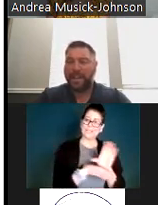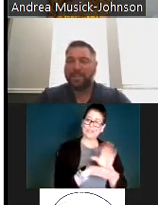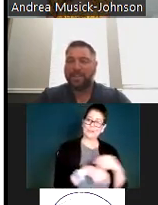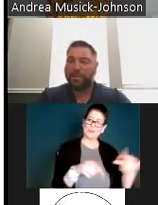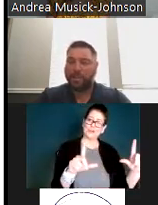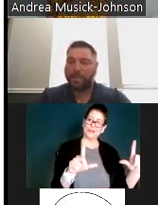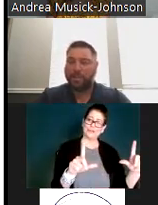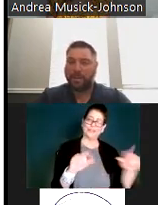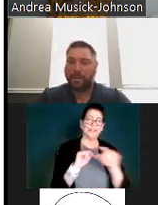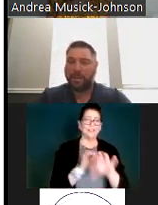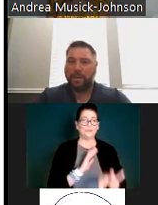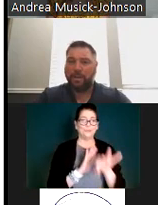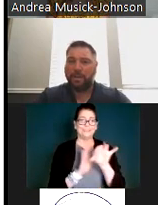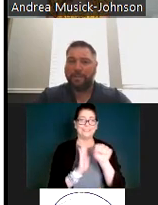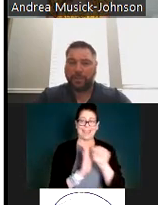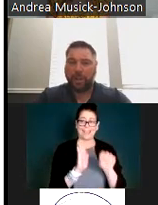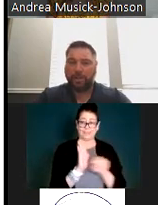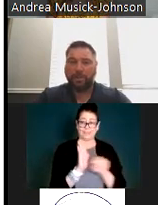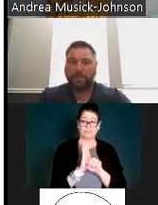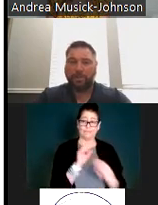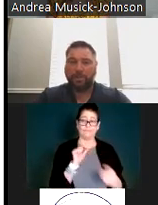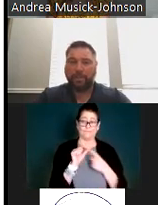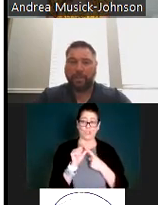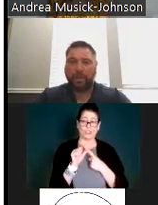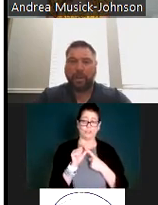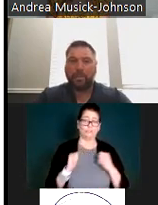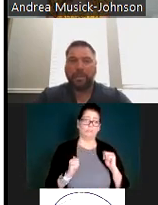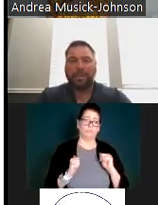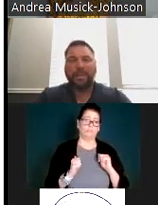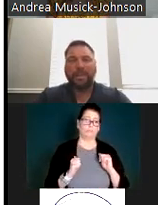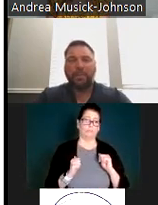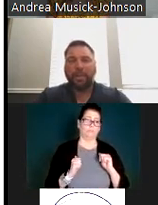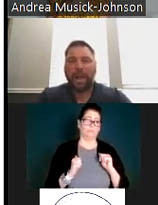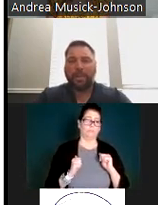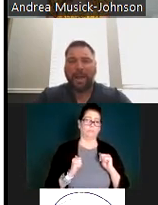state that you're going to be using, first off. But the VINELink mobile app allows